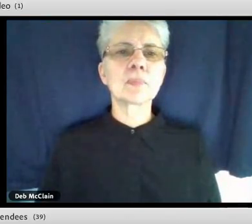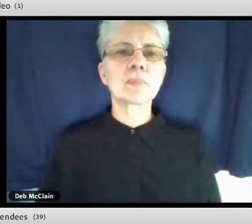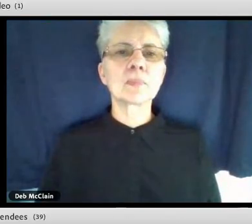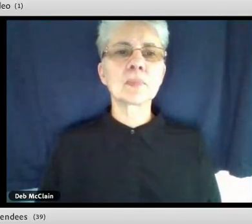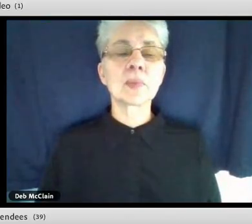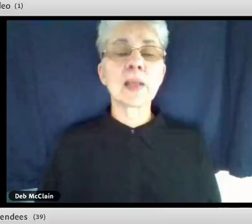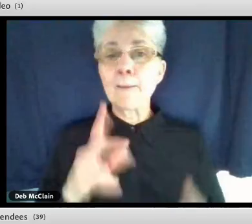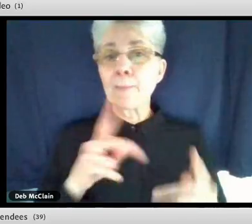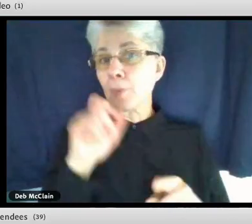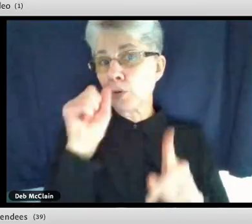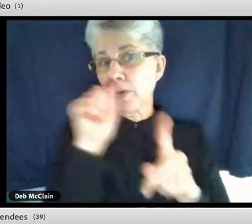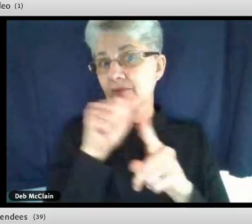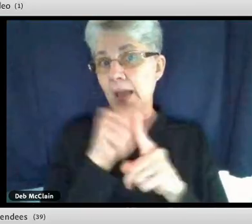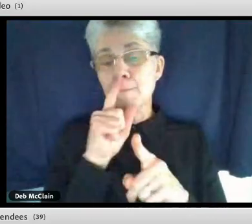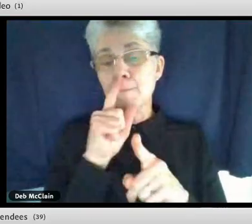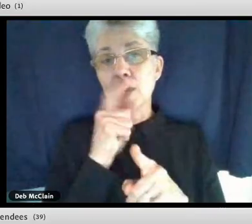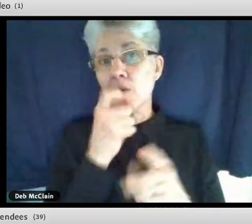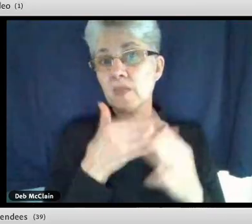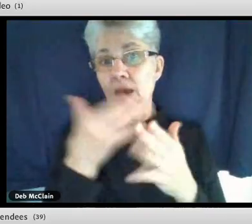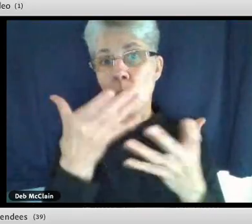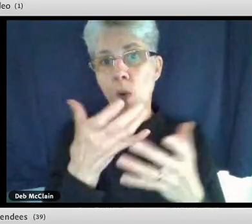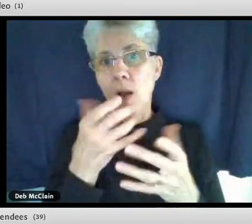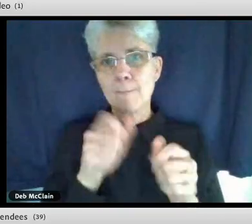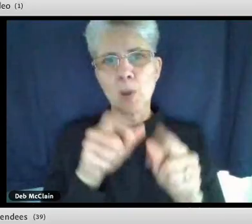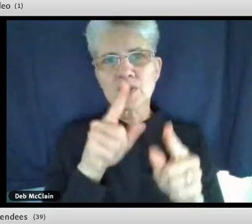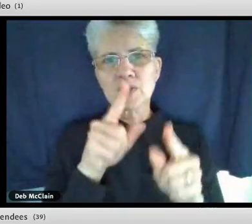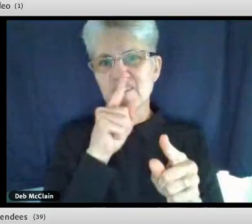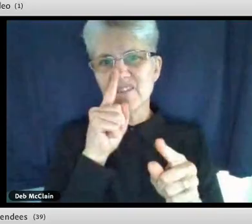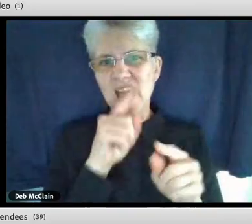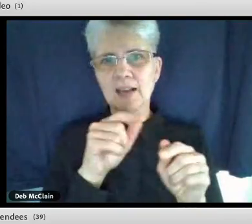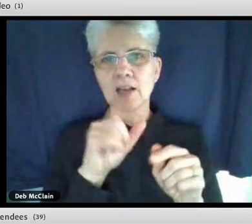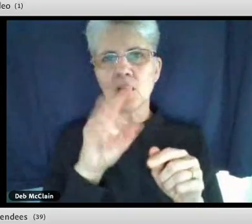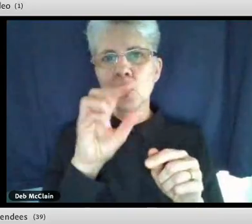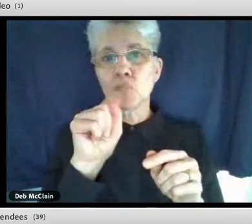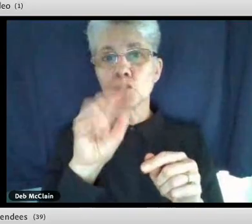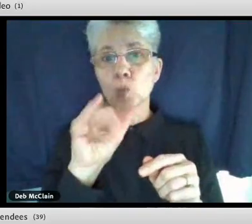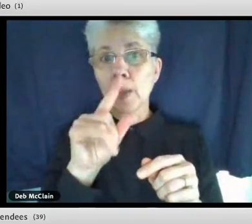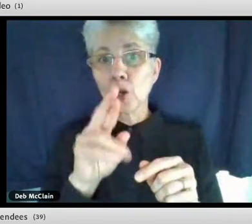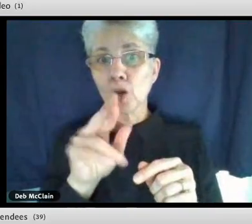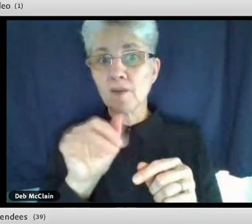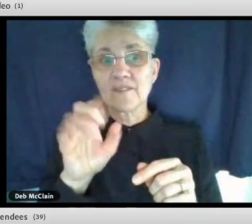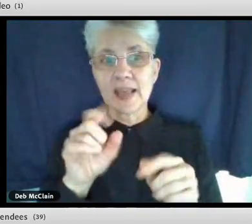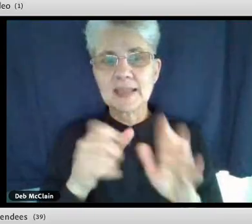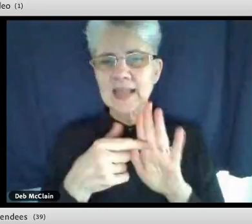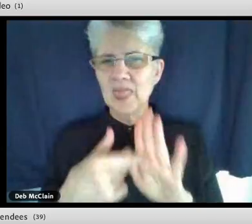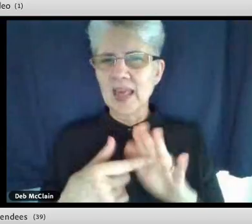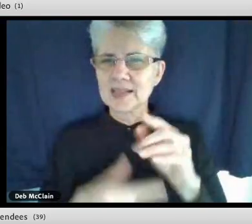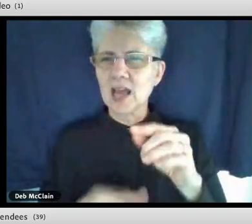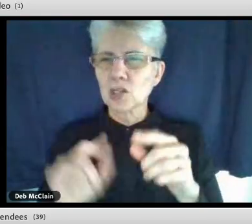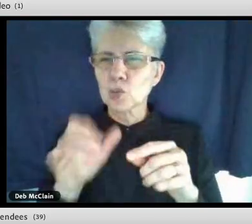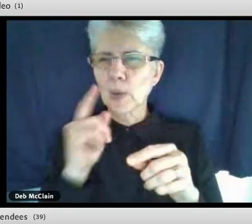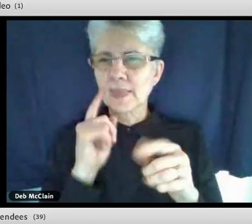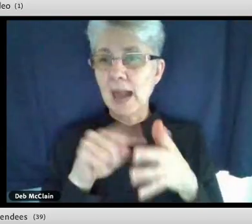Another thing, people can be whoever they want to on the Internet, right? They can also post fake twitter feeds, and if you look here,